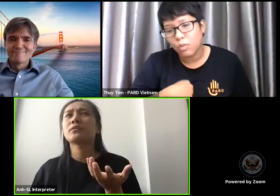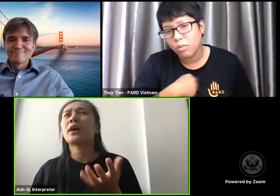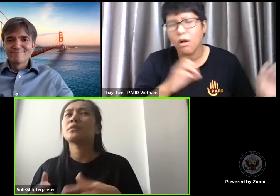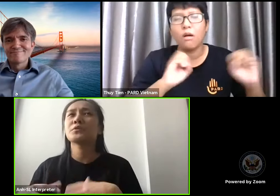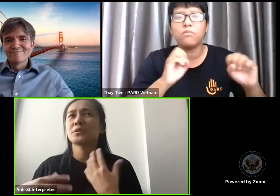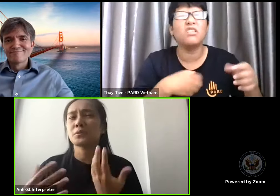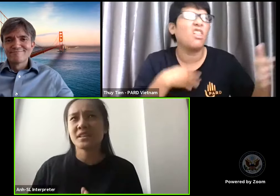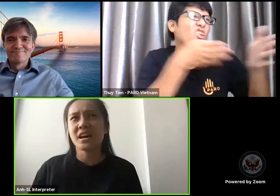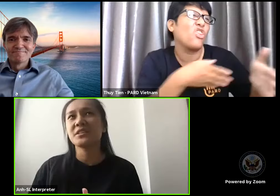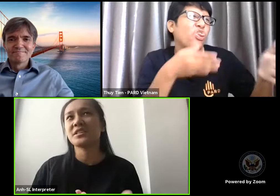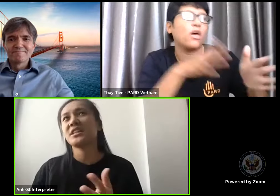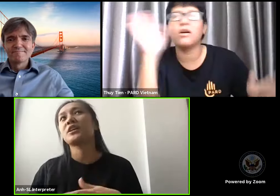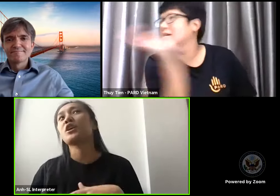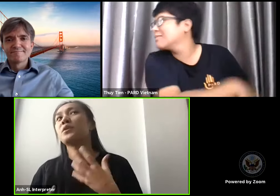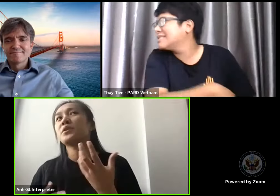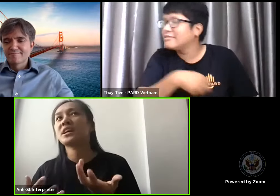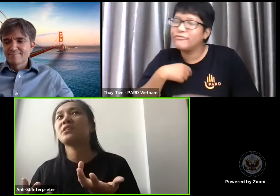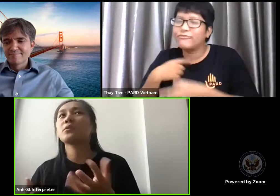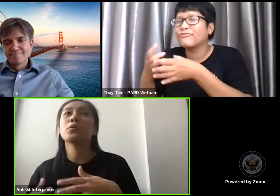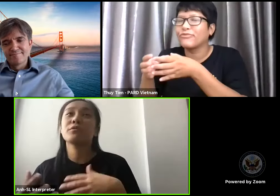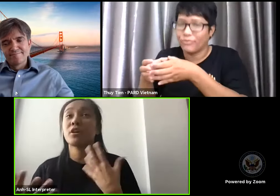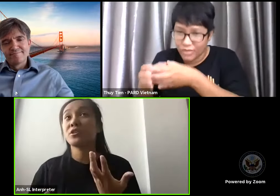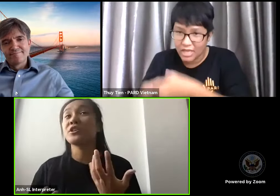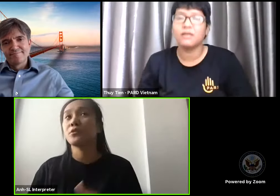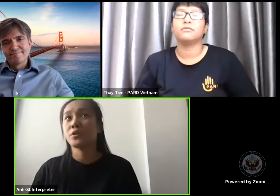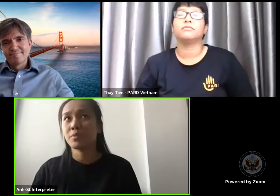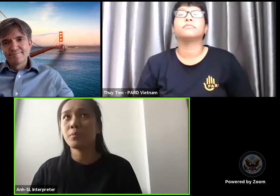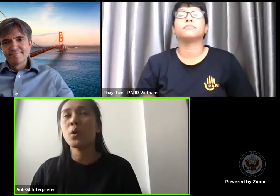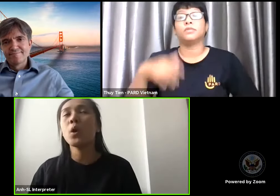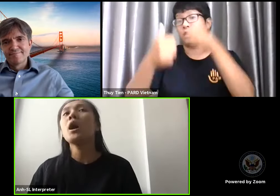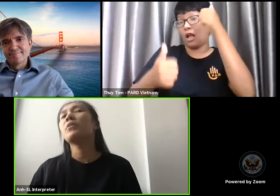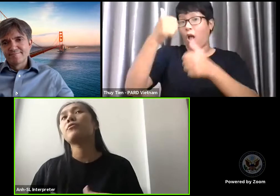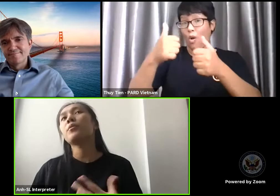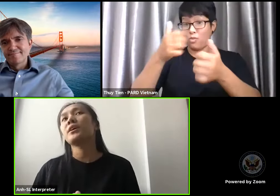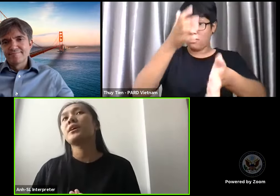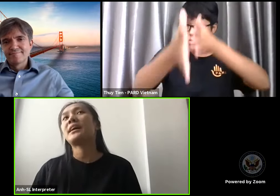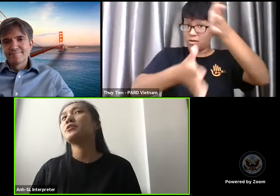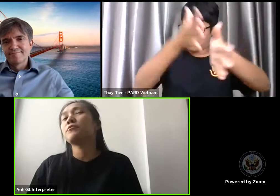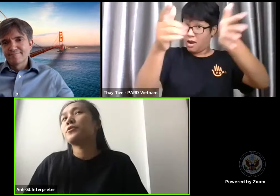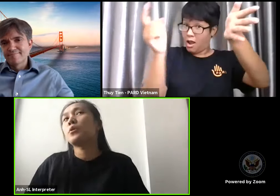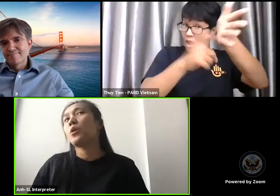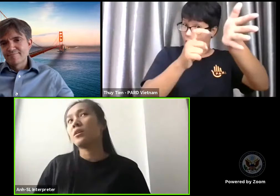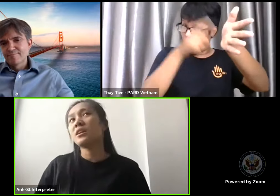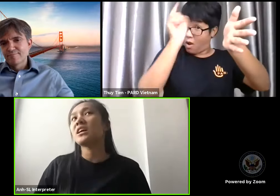go out to the society and communicate with other hearing people but for me, I didn't feel lonely